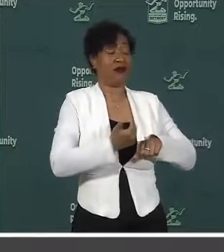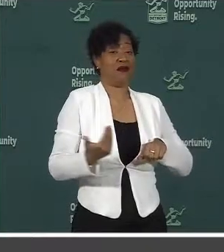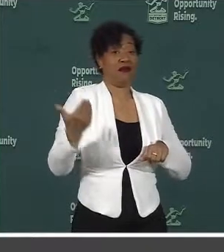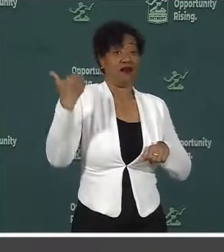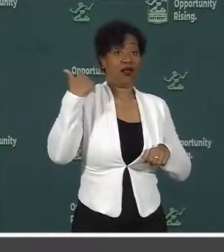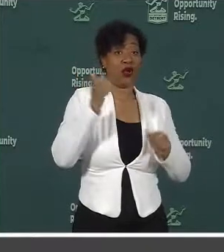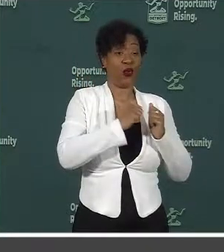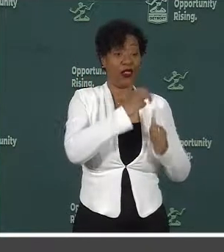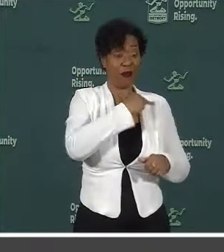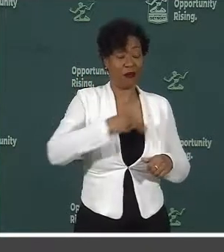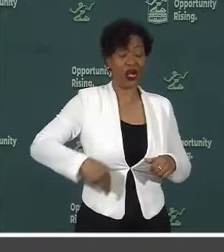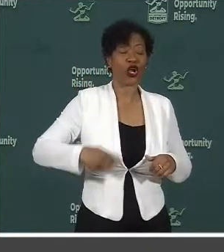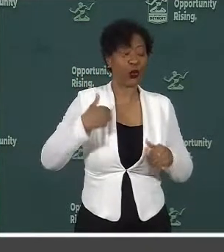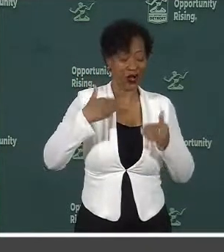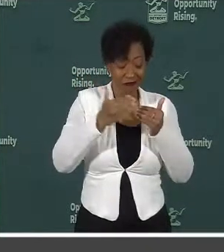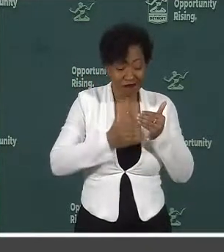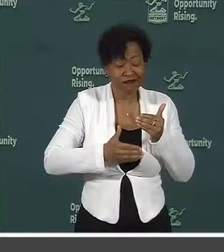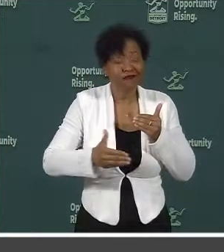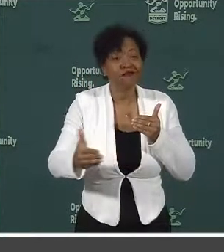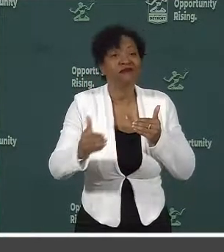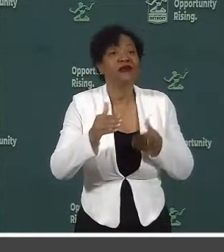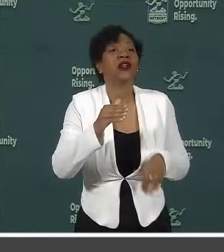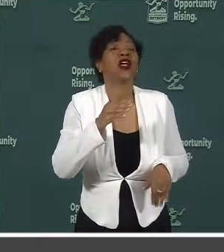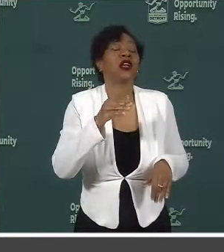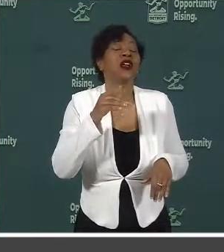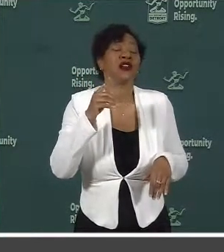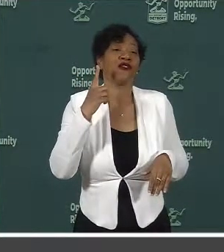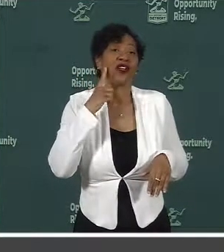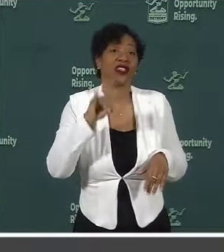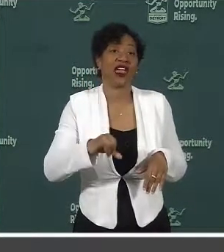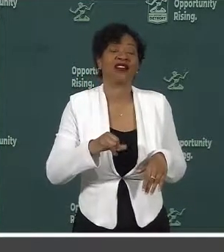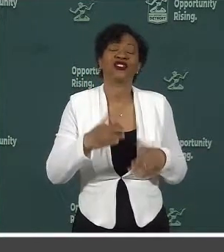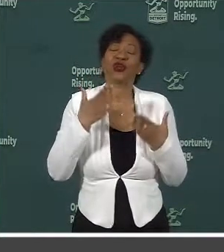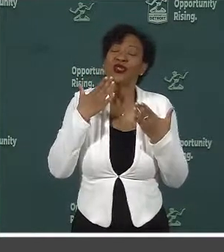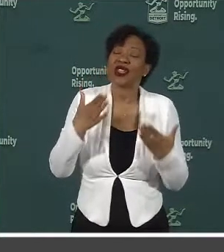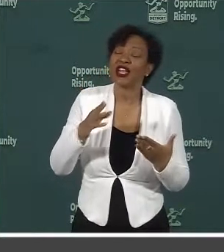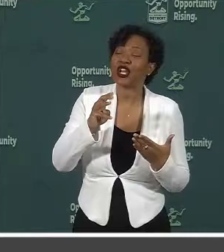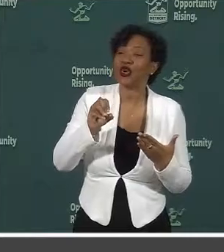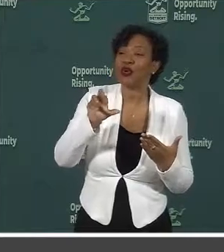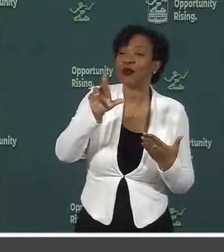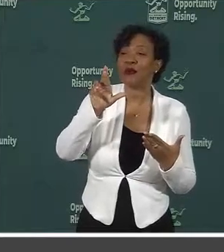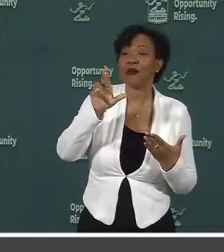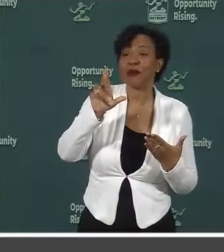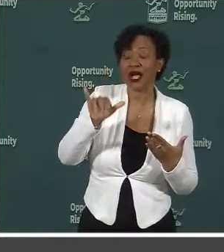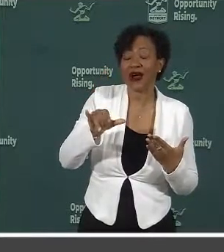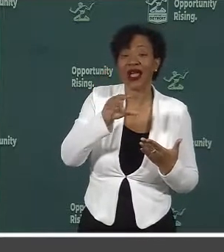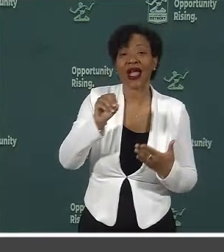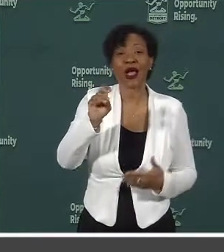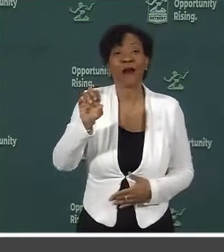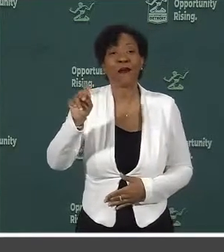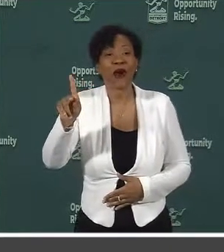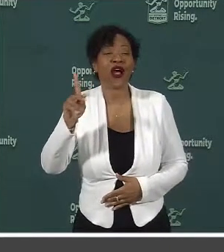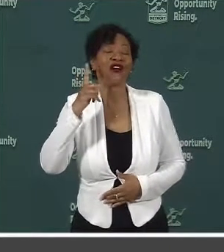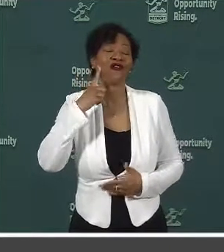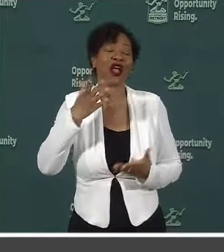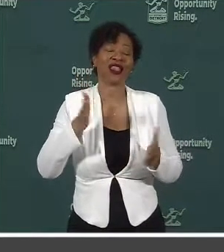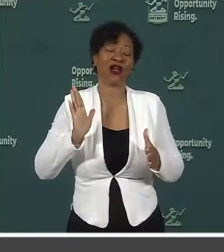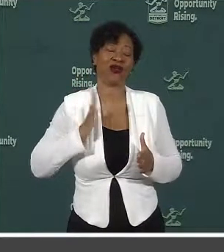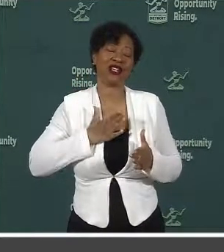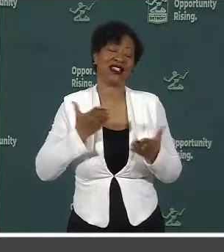APPRECIATIVE OF MARY AND MARK LETTING US DO THE SPEECH AND YOU CAN SEE THE NEW HUMMERS AND SOON THE SILVERADO AND THE